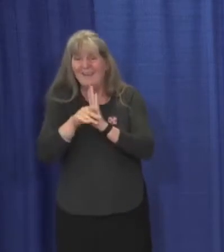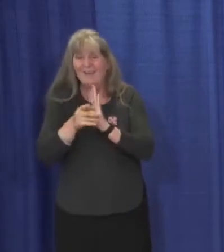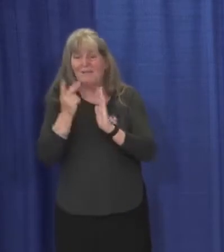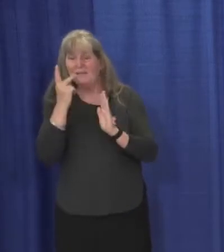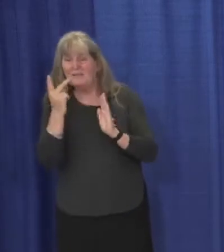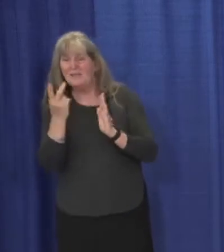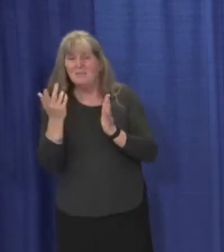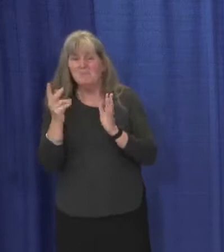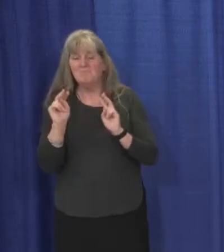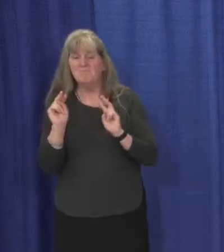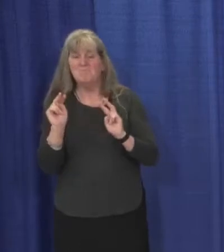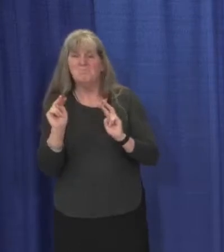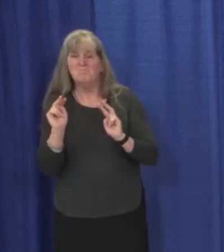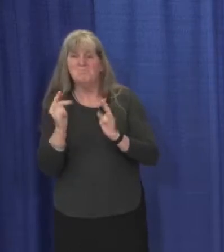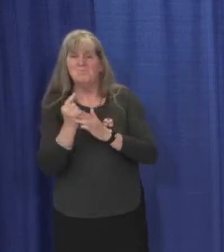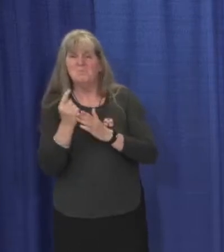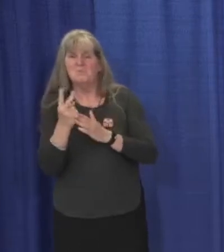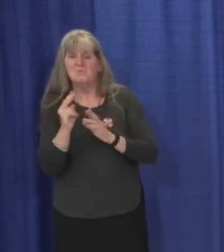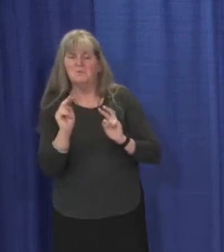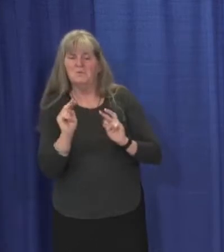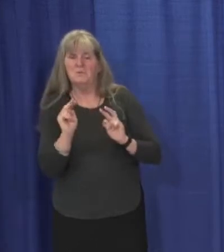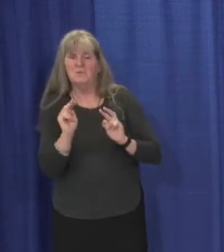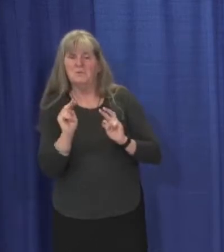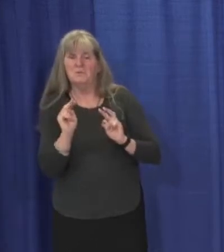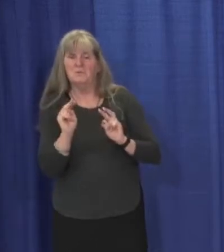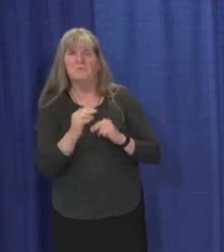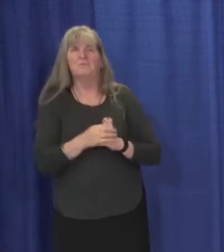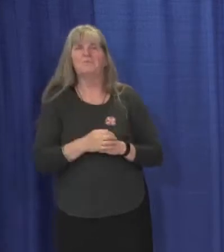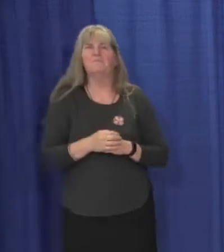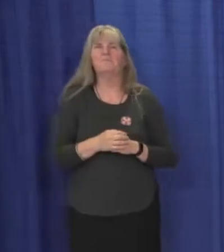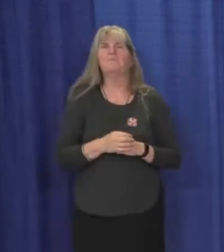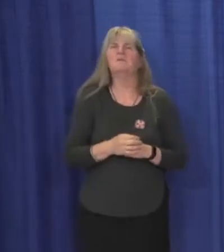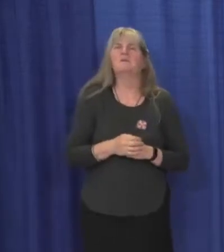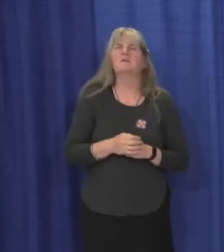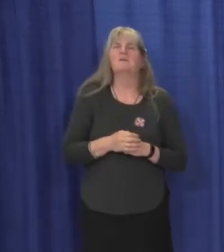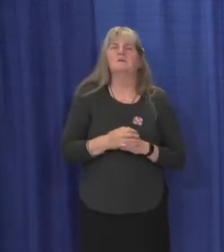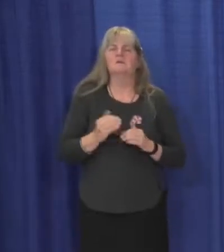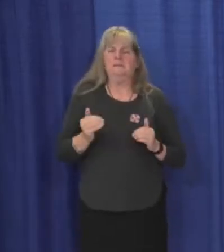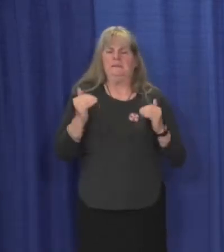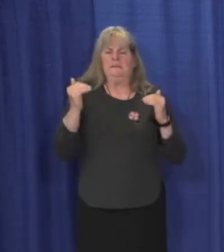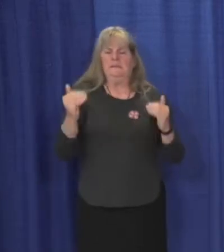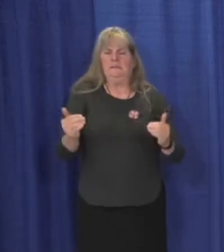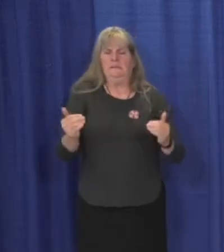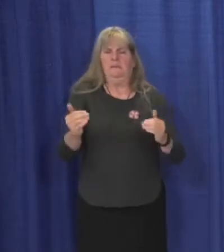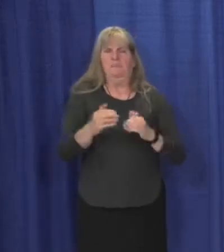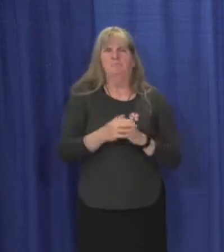bring us closer to normal. Where do we go from here?